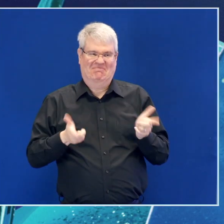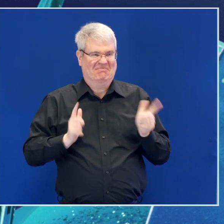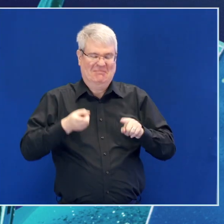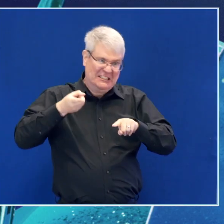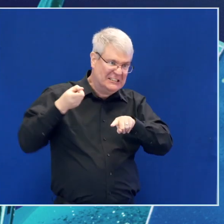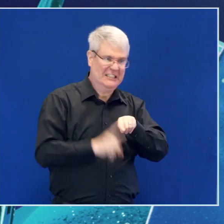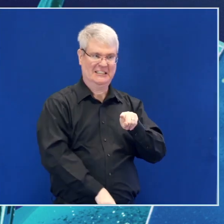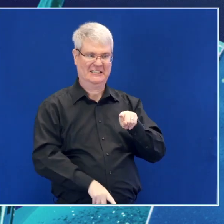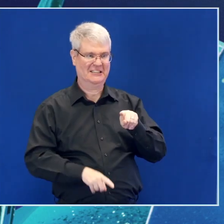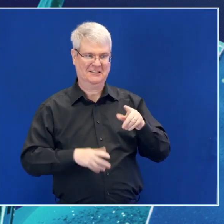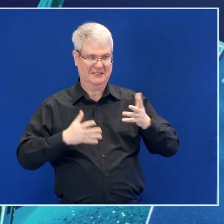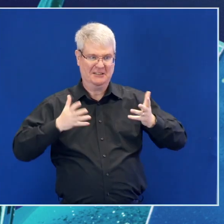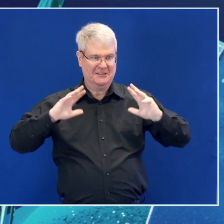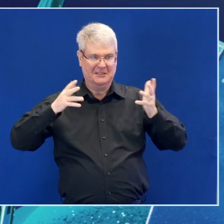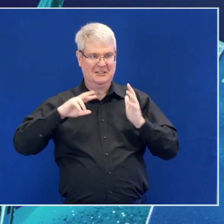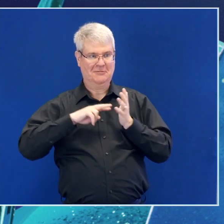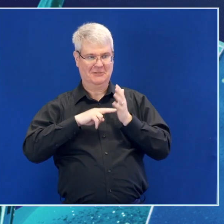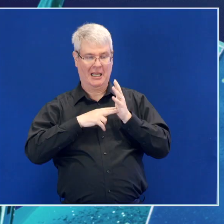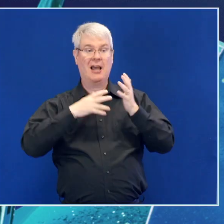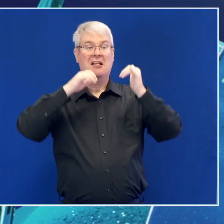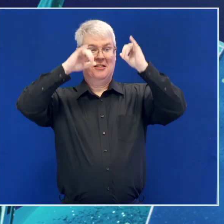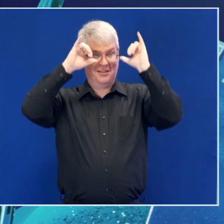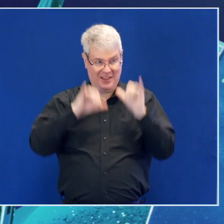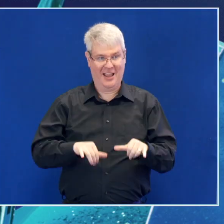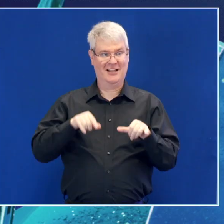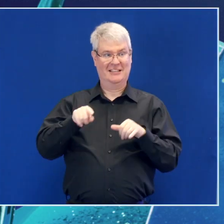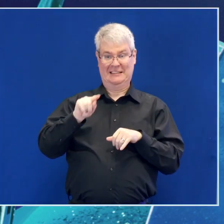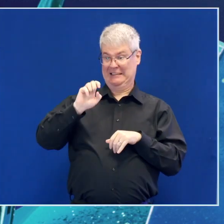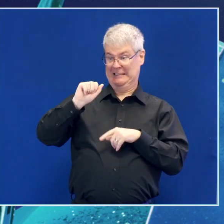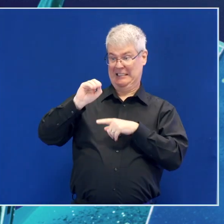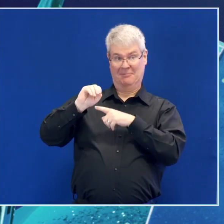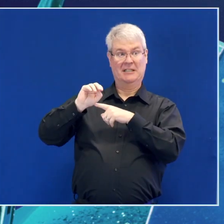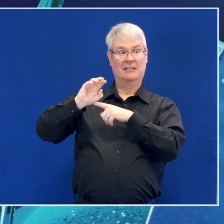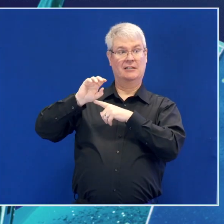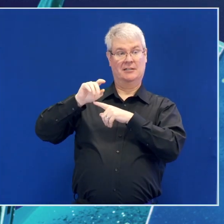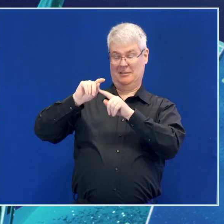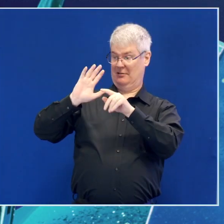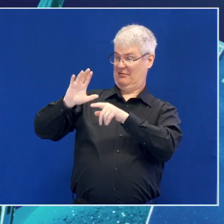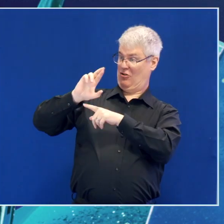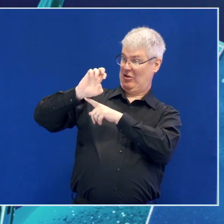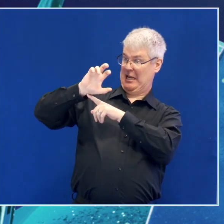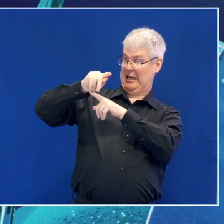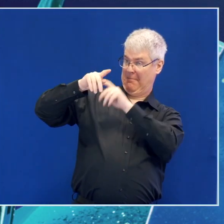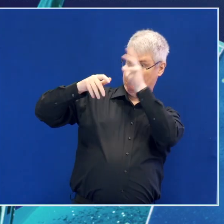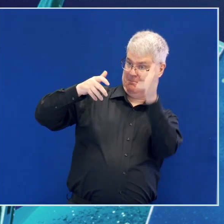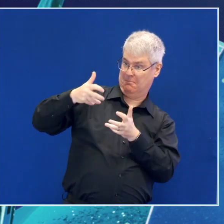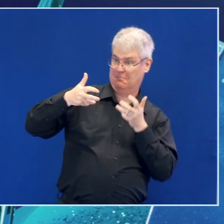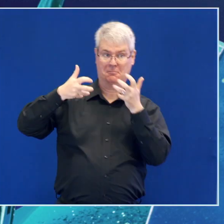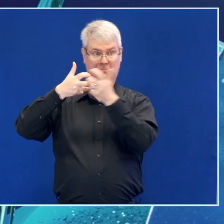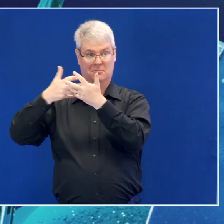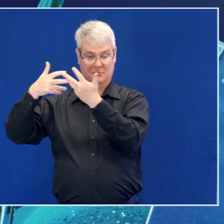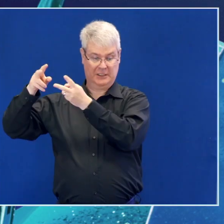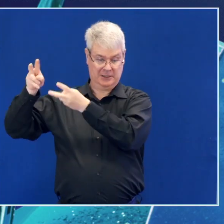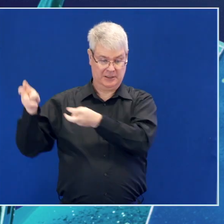This is a Teams meeting recap. You could take all of this and send it to your customer after a meeting and say, here's the notes.